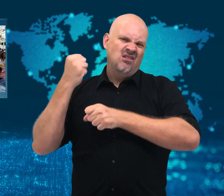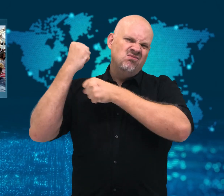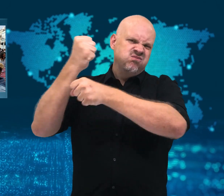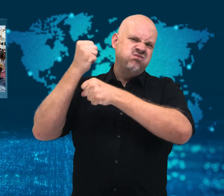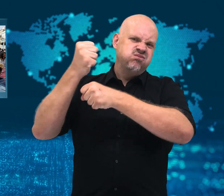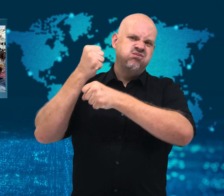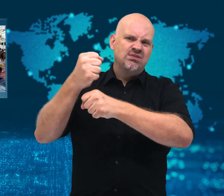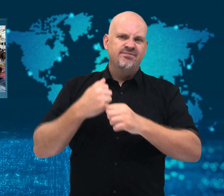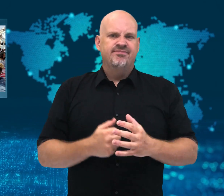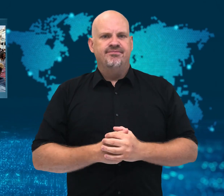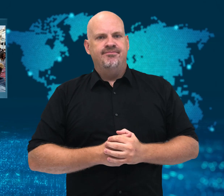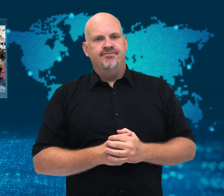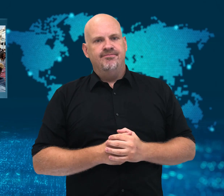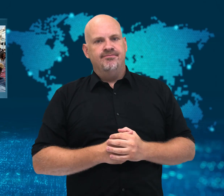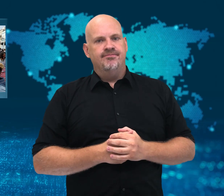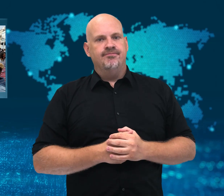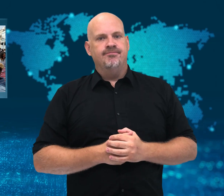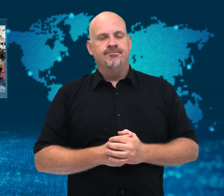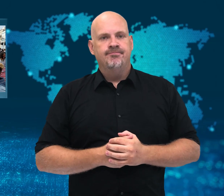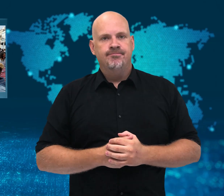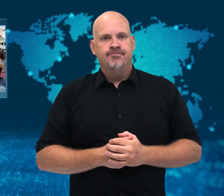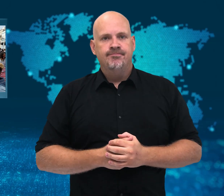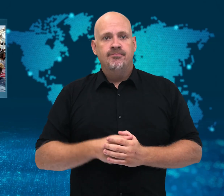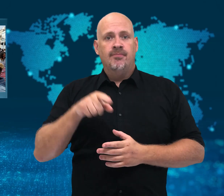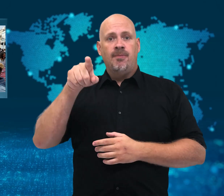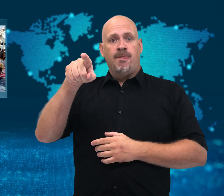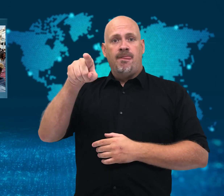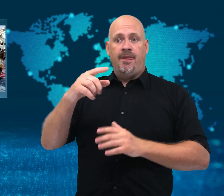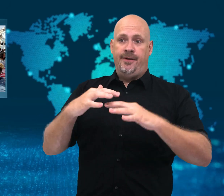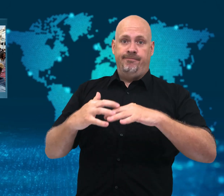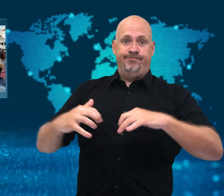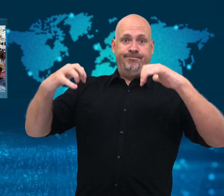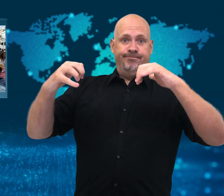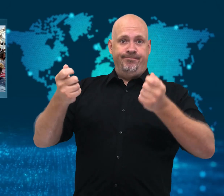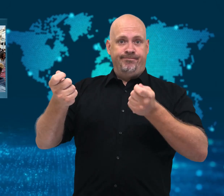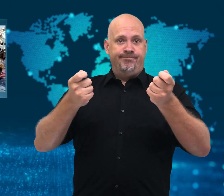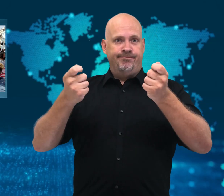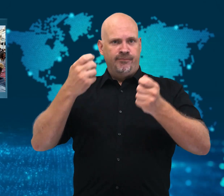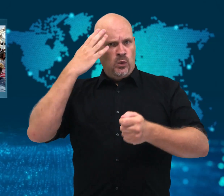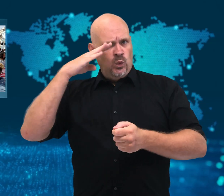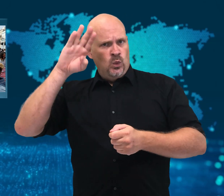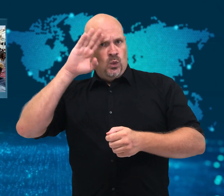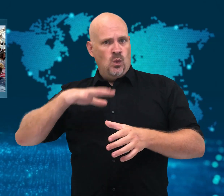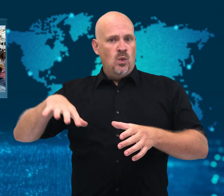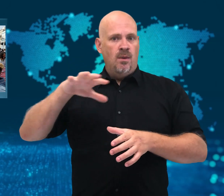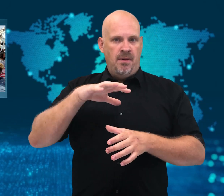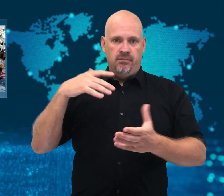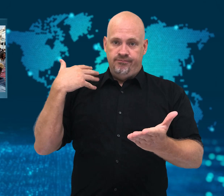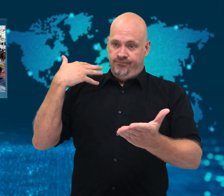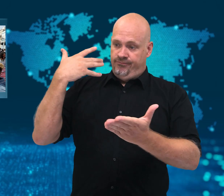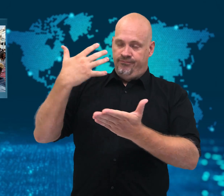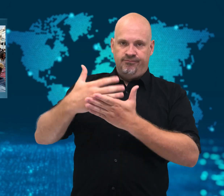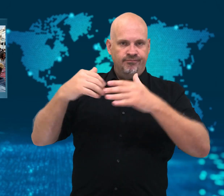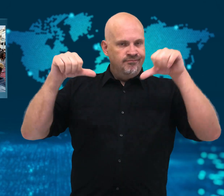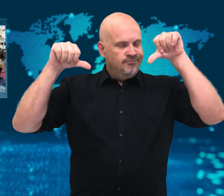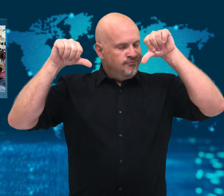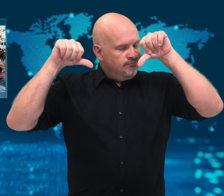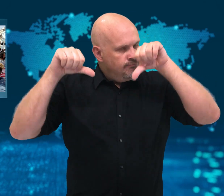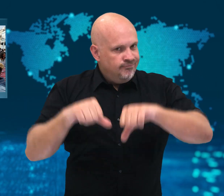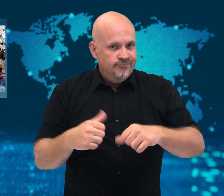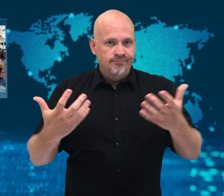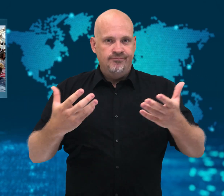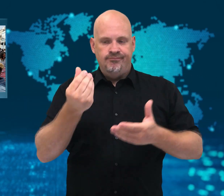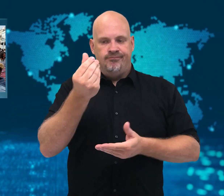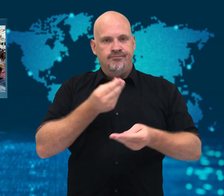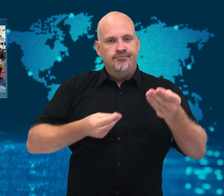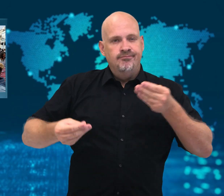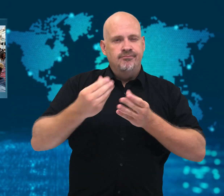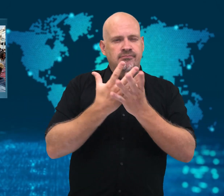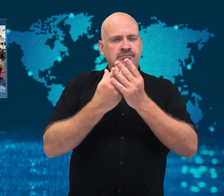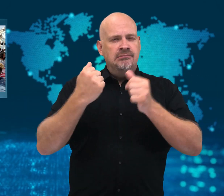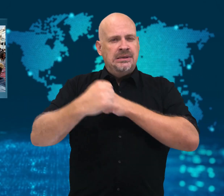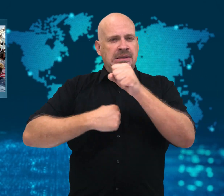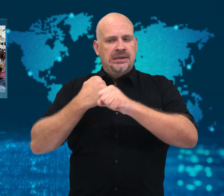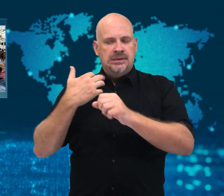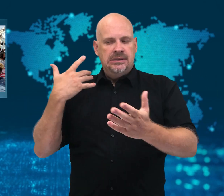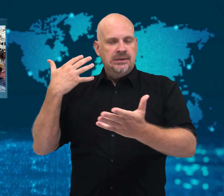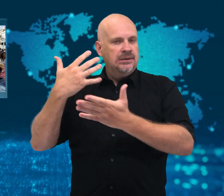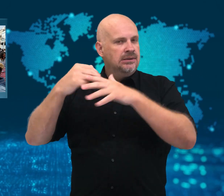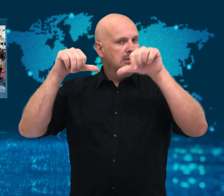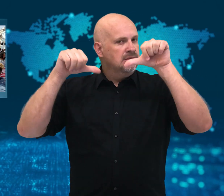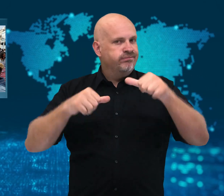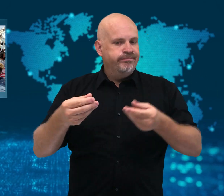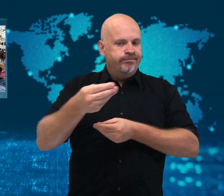The Communist country is facing its worst economic crisis in decades.